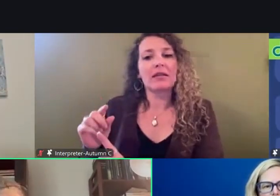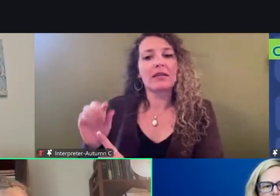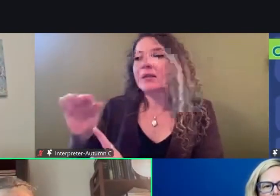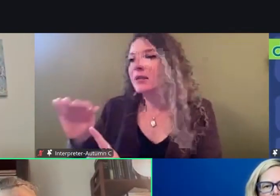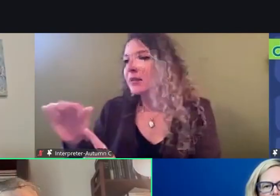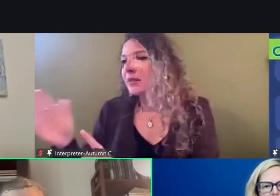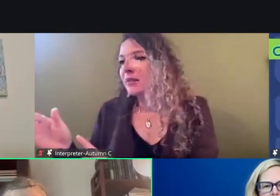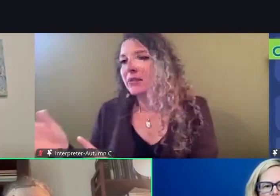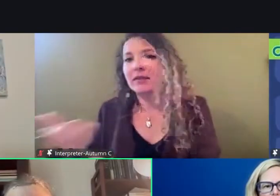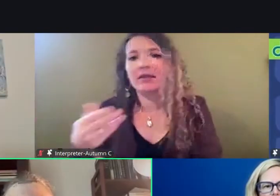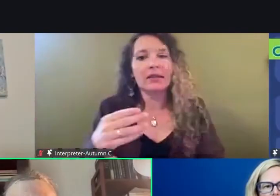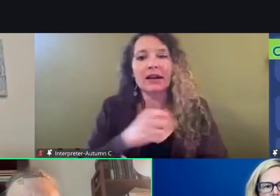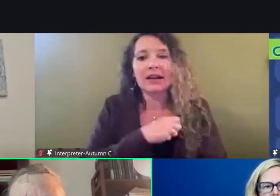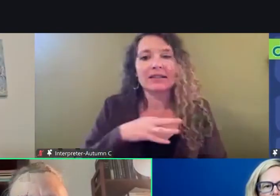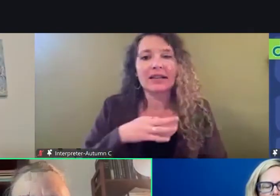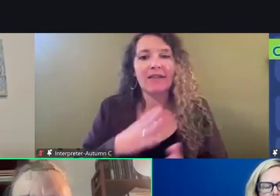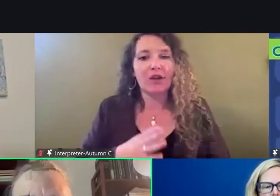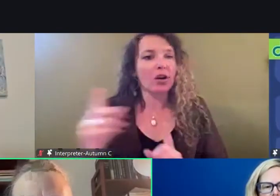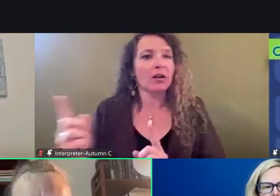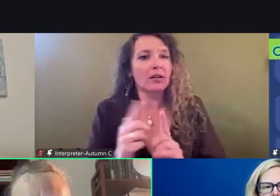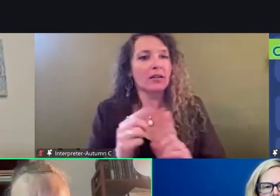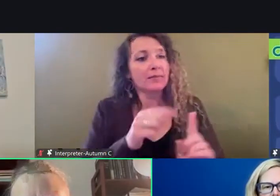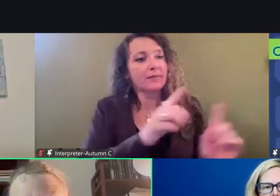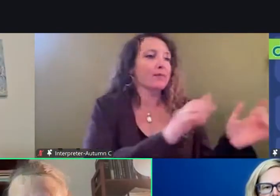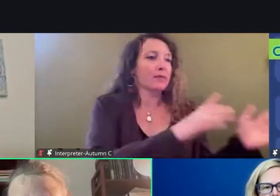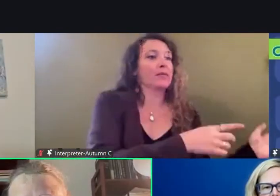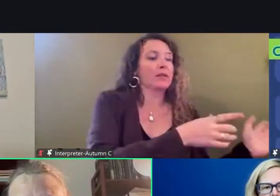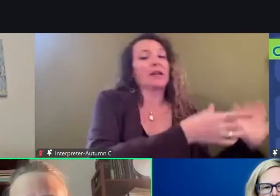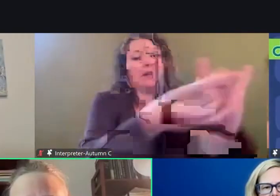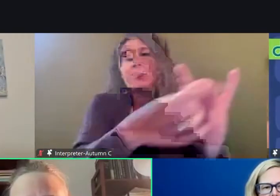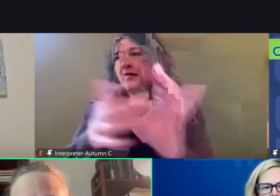one of the other staffer pushed me to the other staffer and a couple weeks later we have we had